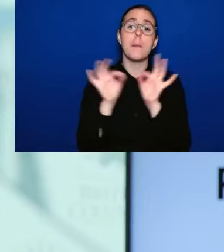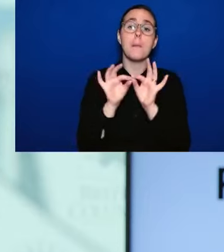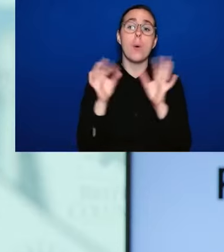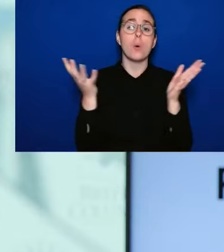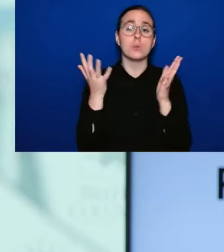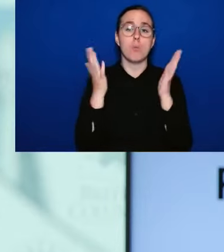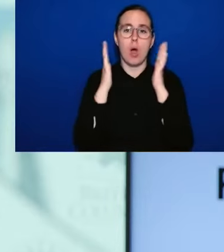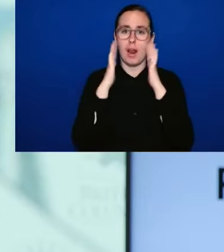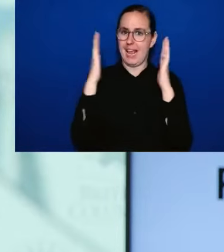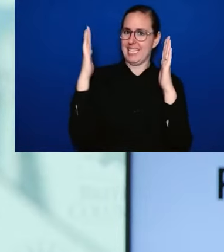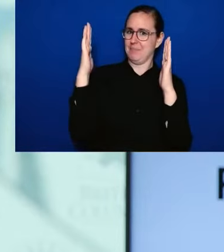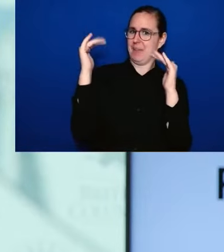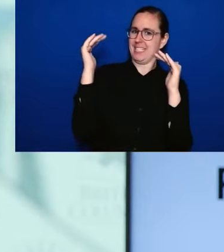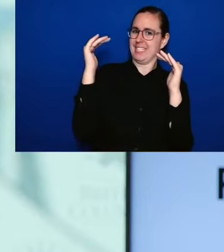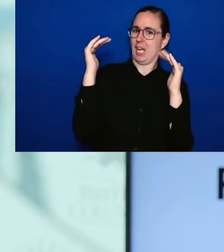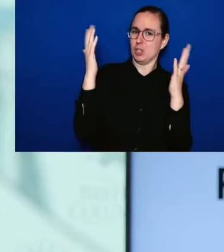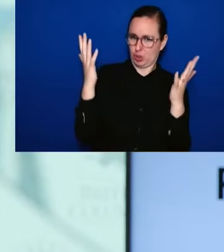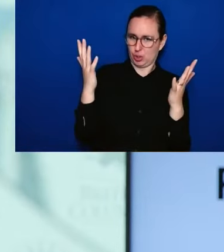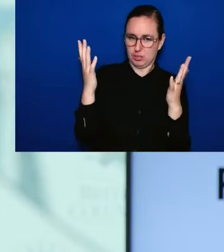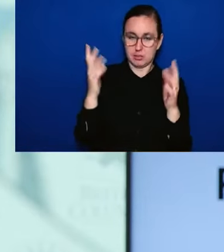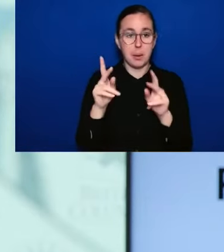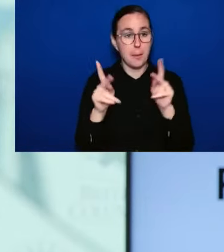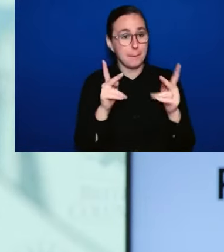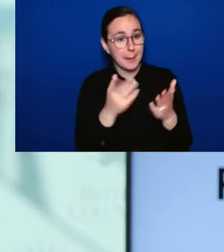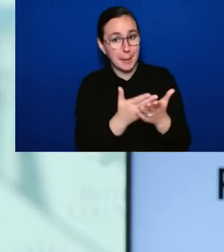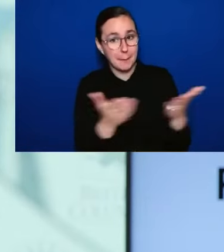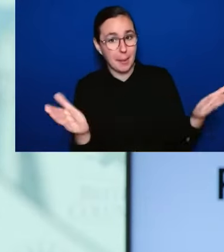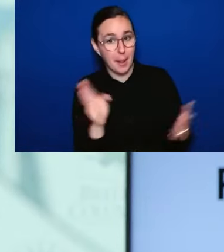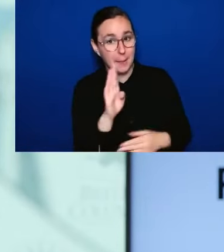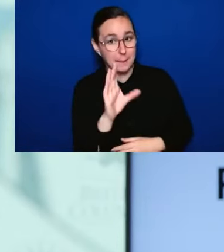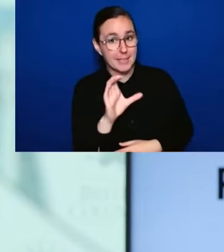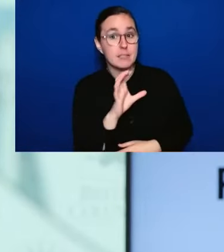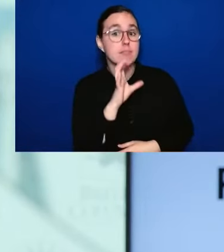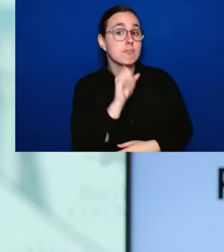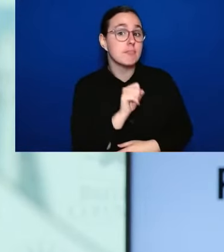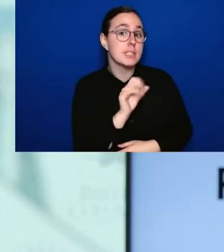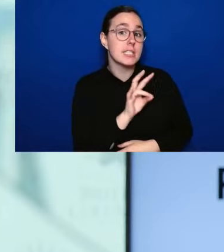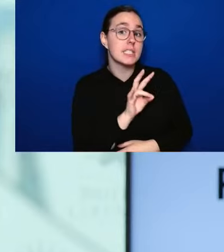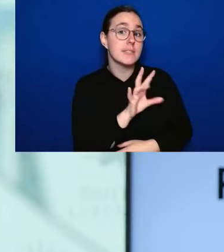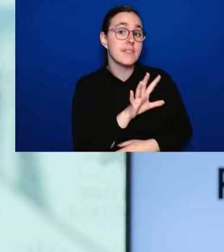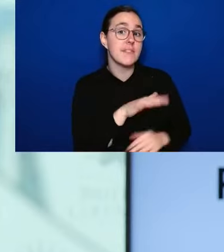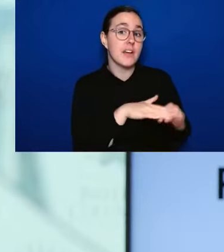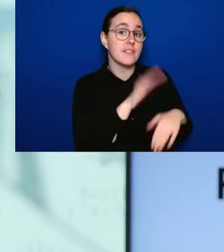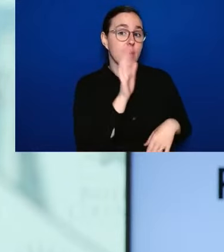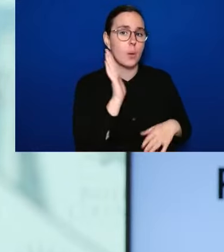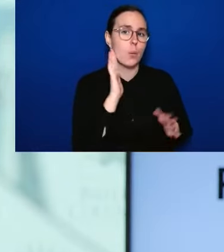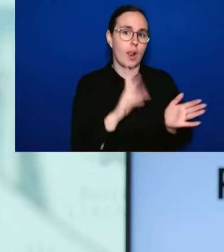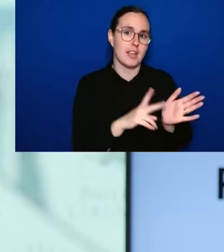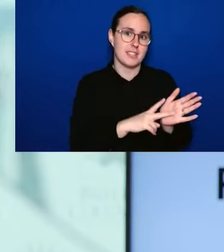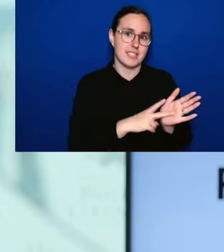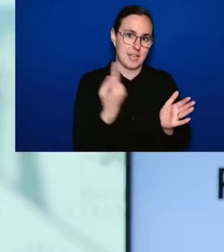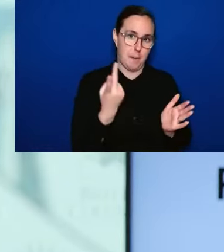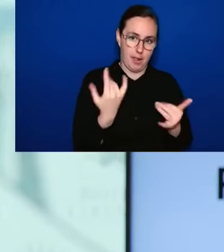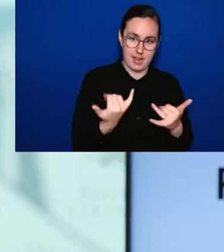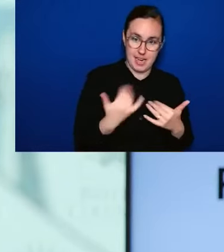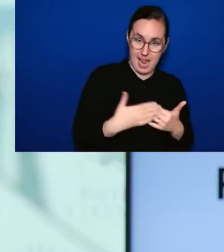five doubles between now and- twenty thirty four. We're going to see continued growth in DC